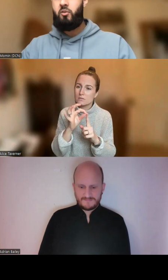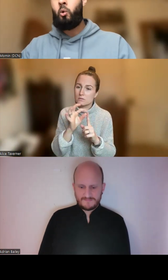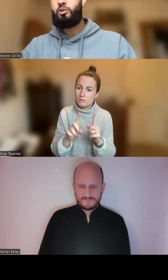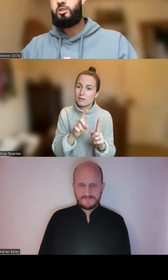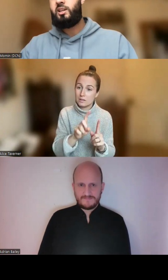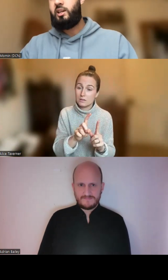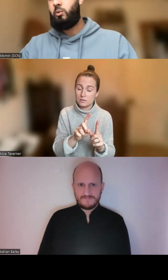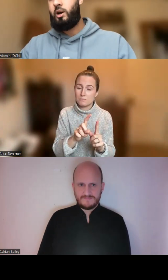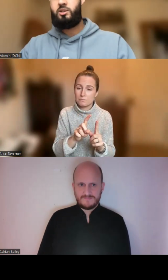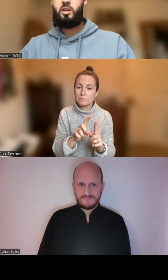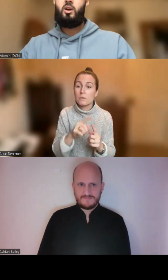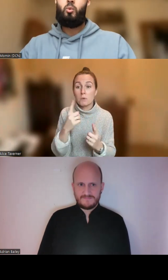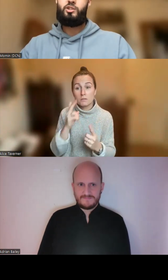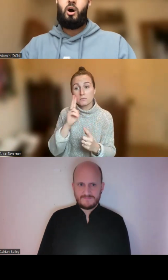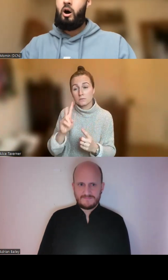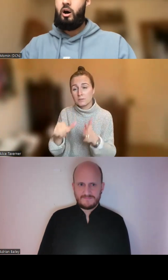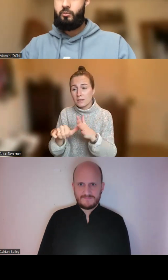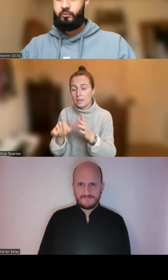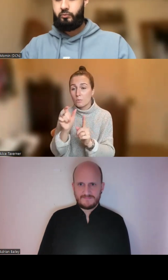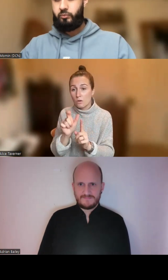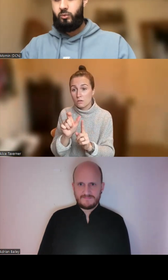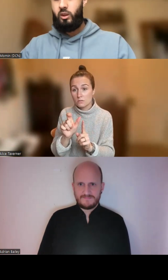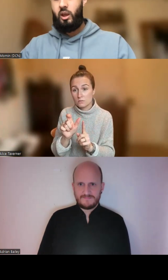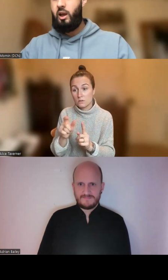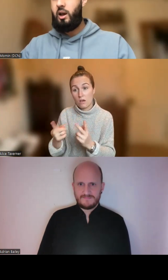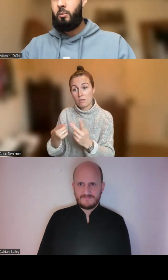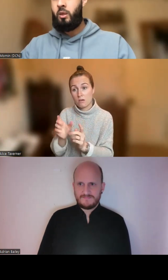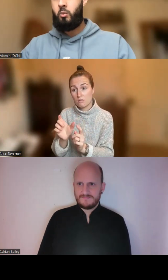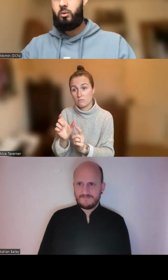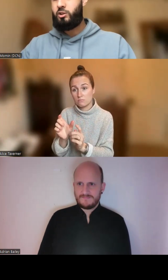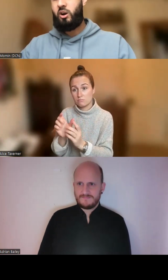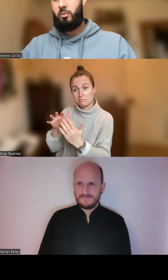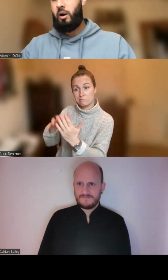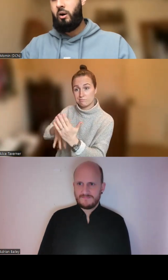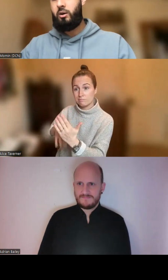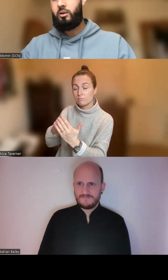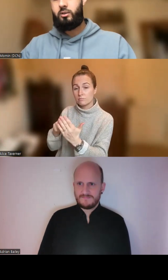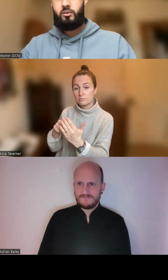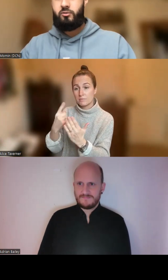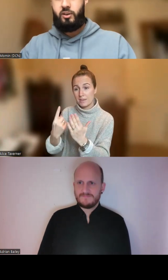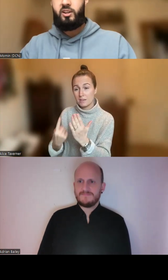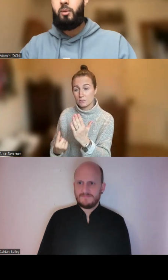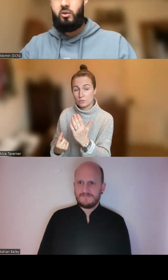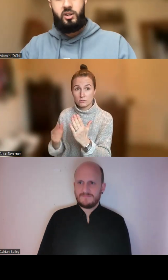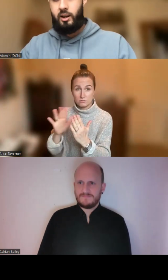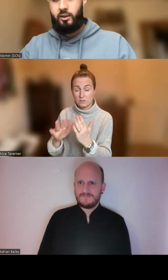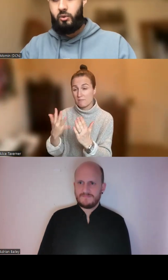I've also seen keywords which are about £15 a click.